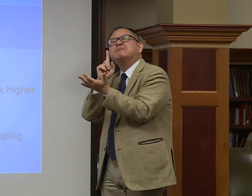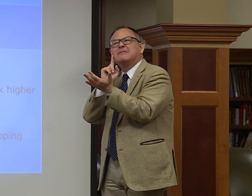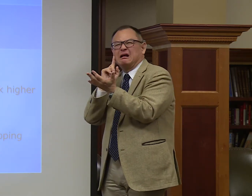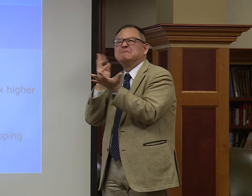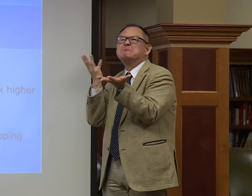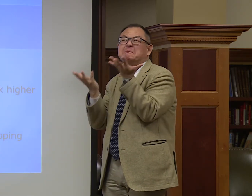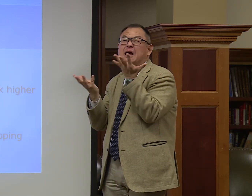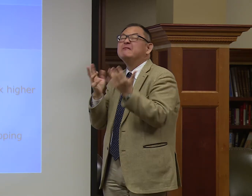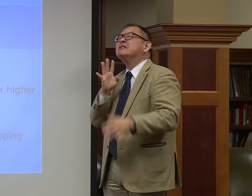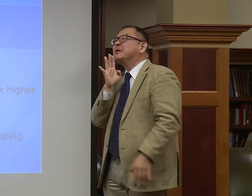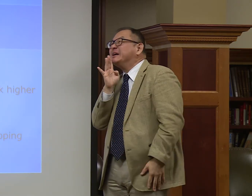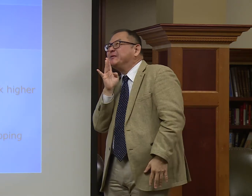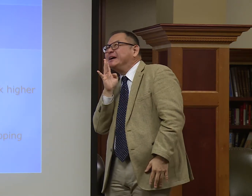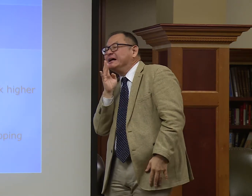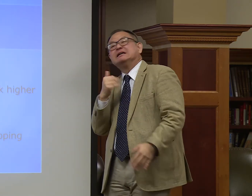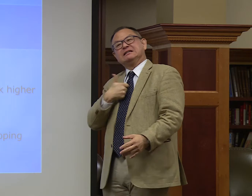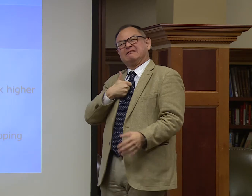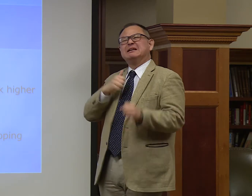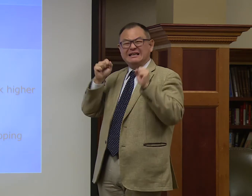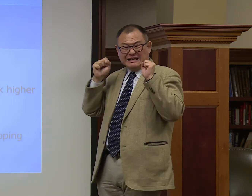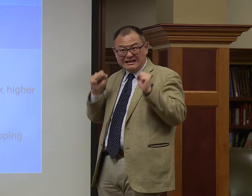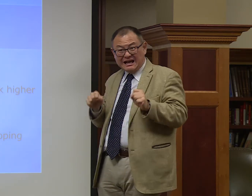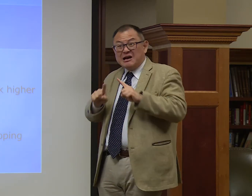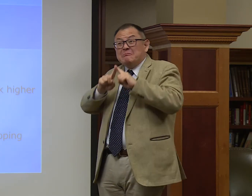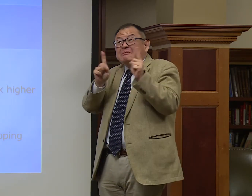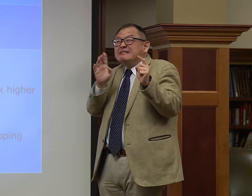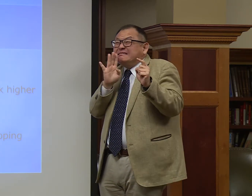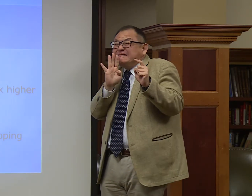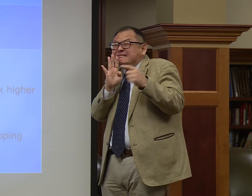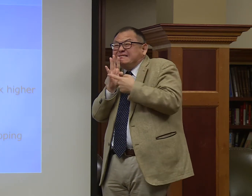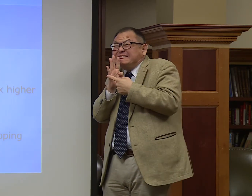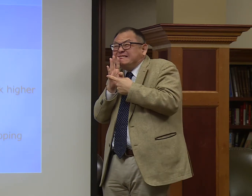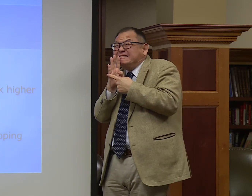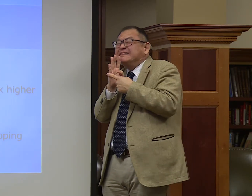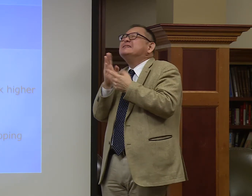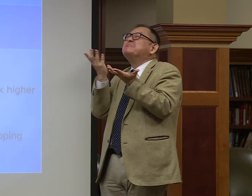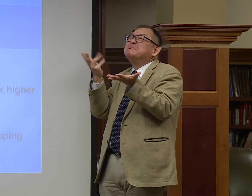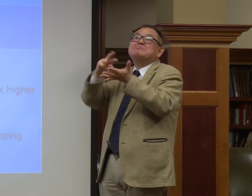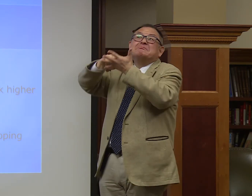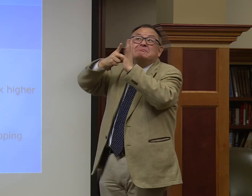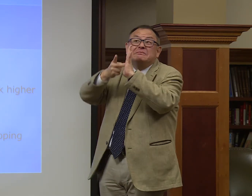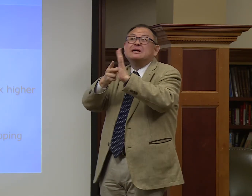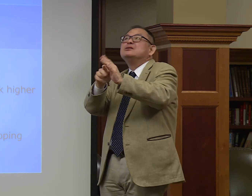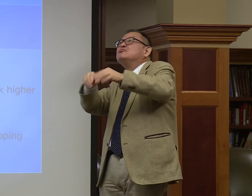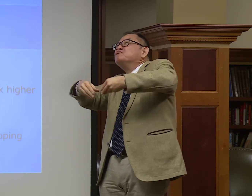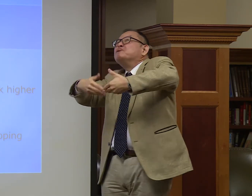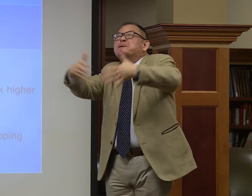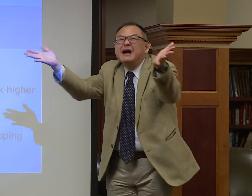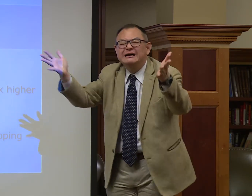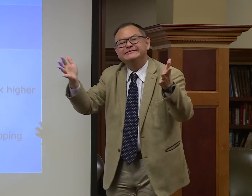who can speak for themselves, some don't. Now, if they speak for themselves,